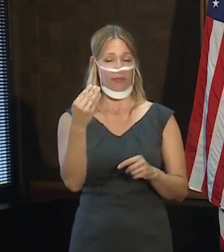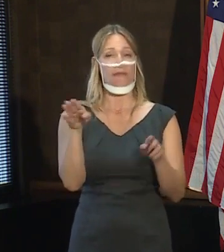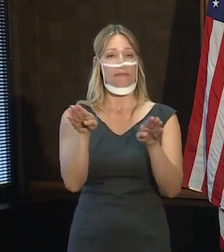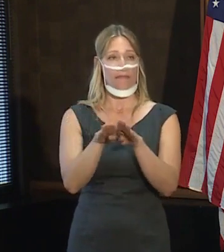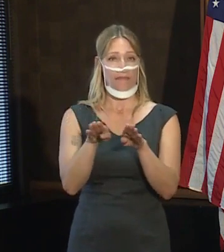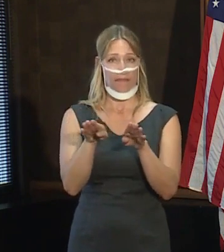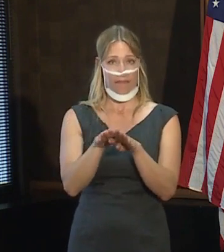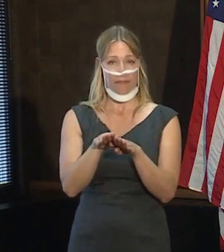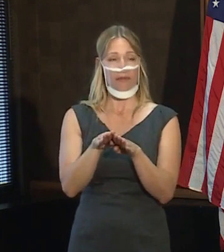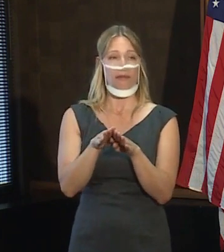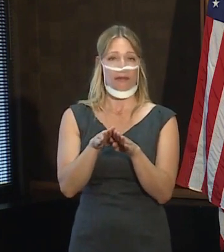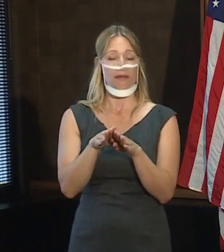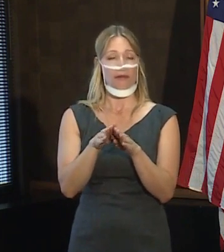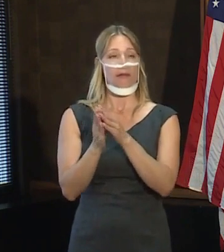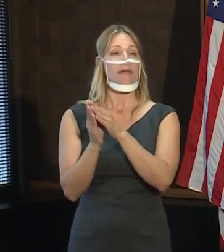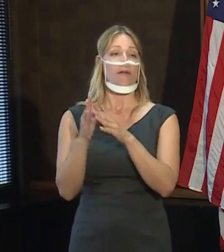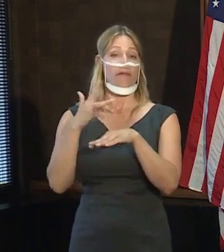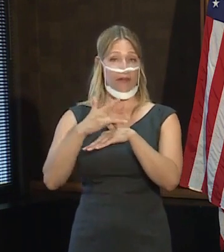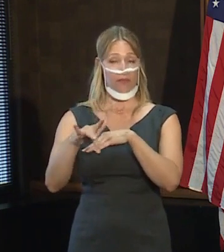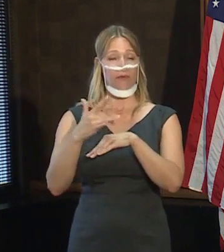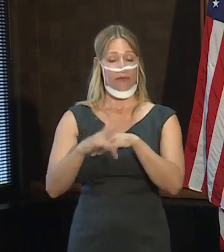HOWEVER, I AM NOW LOOKING TODAY.